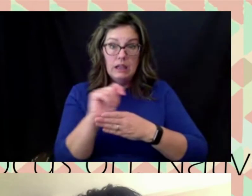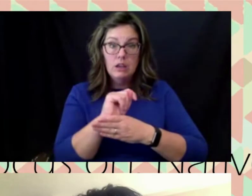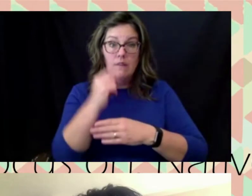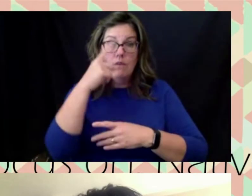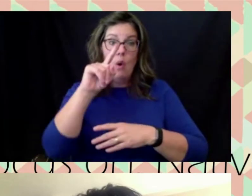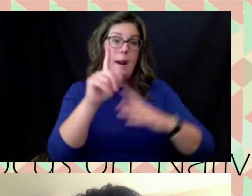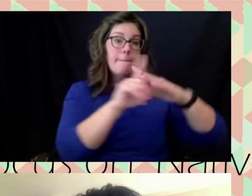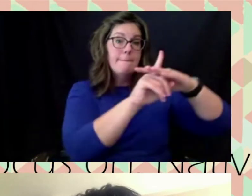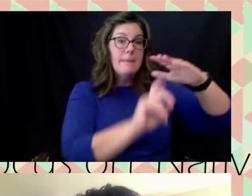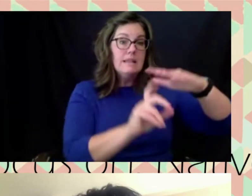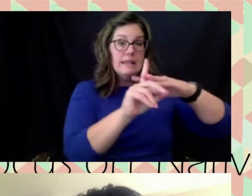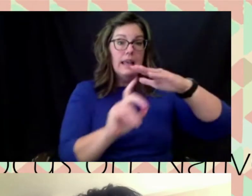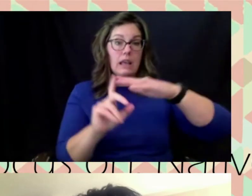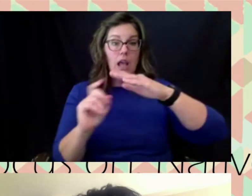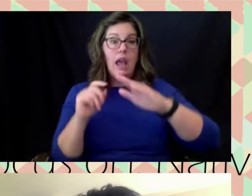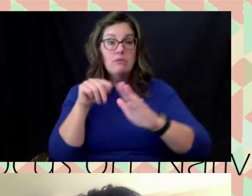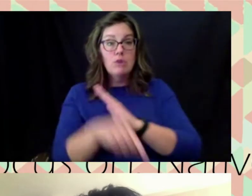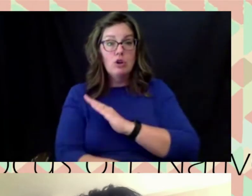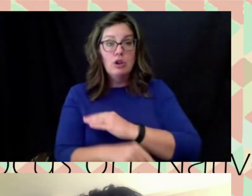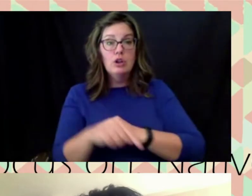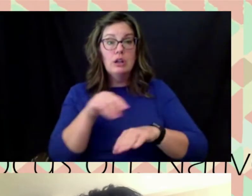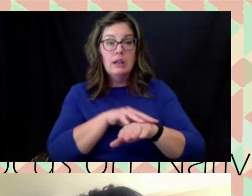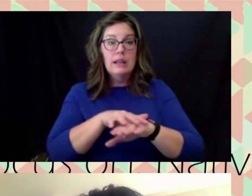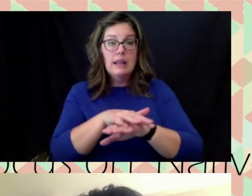and we use the language people to include all genders